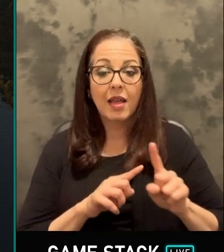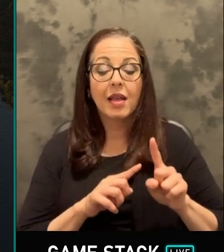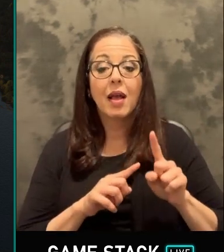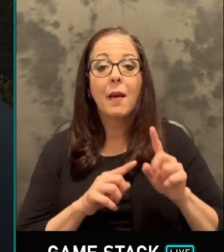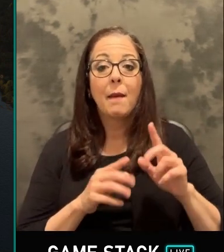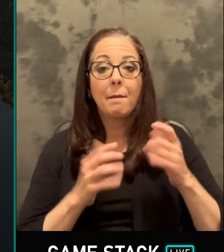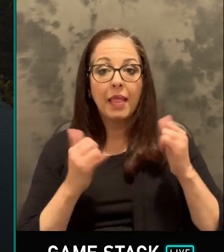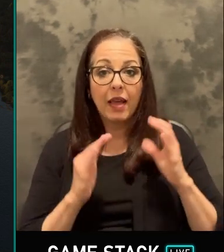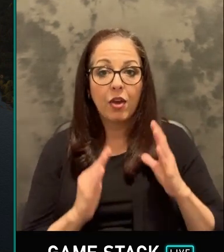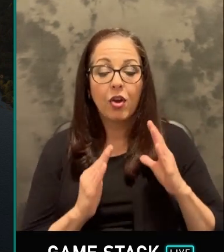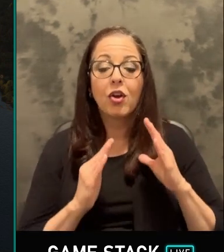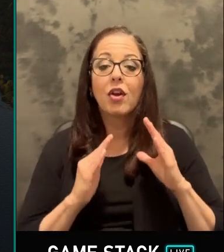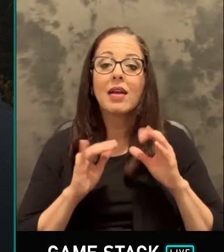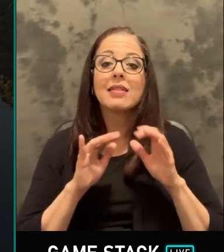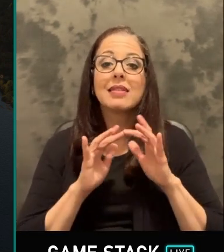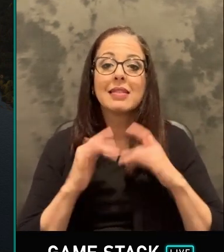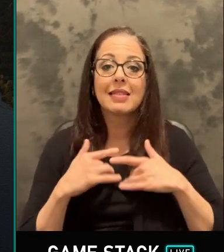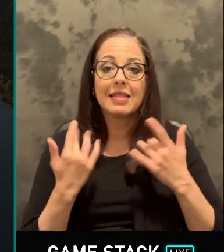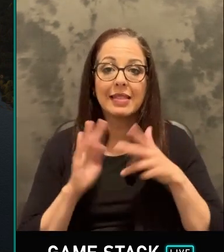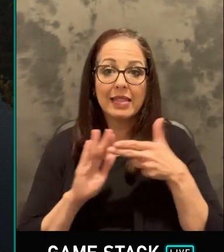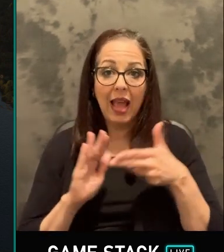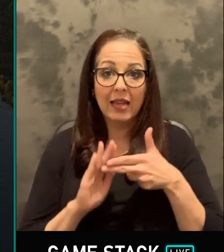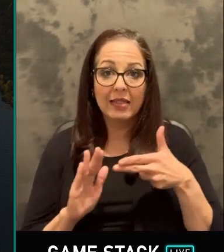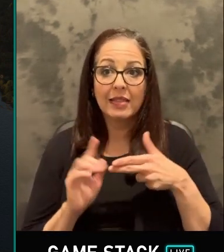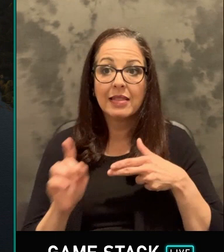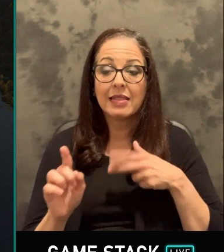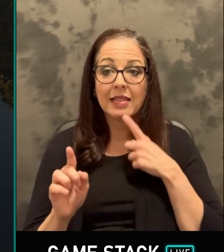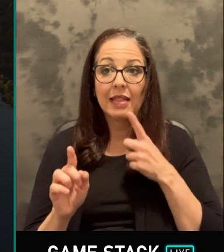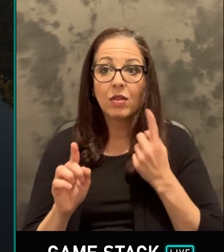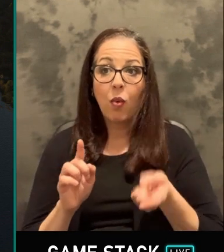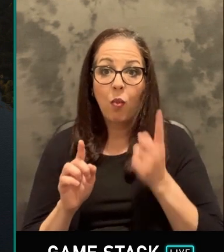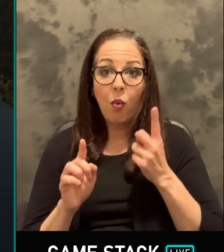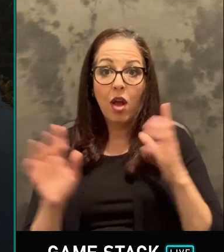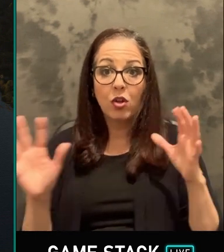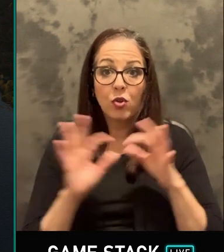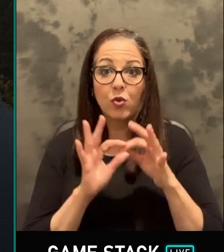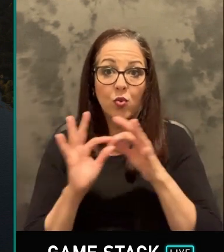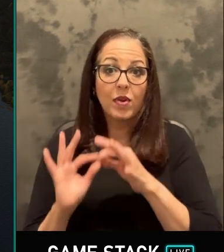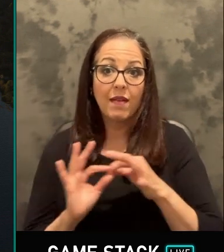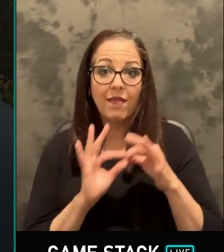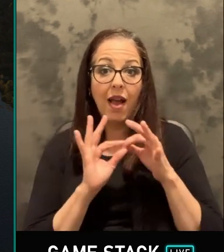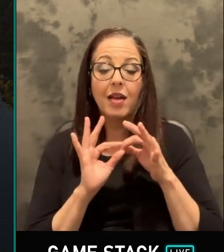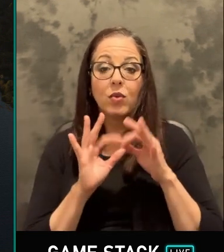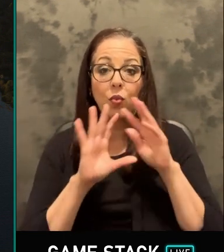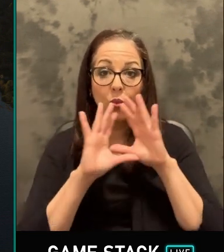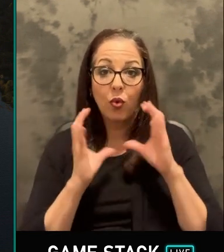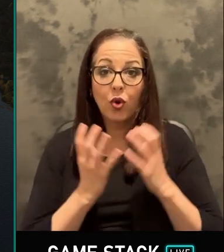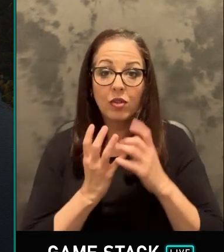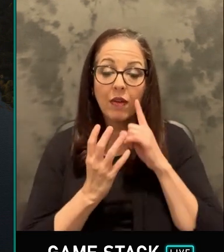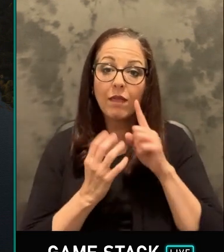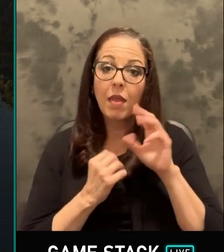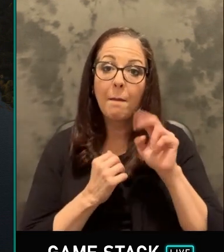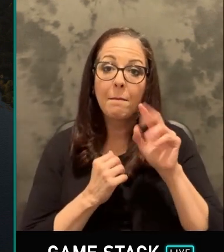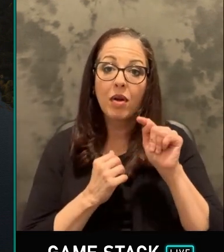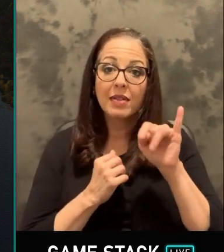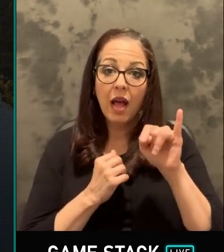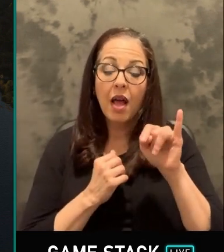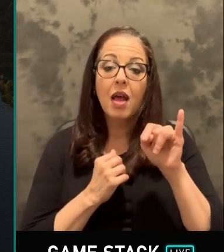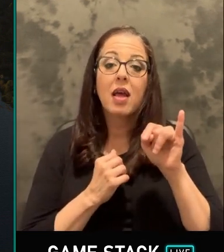It was to have one unified world for the multiplayer, so, all the simulators from the globe could share the